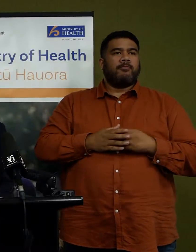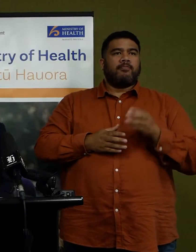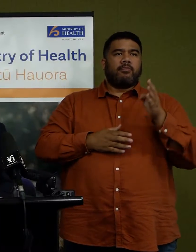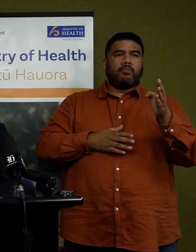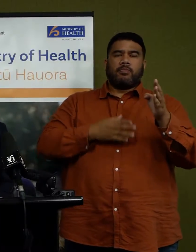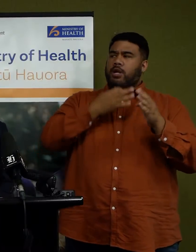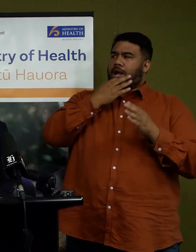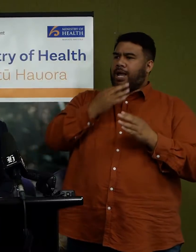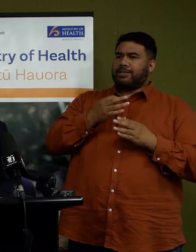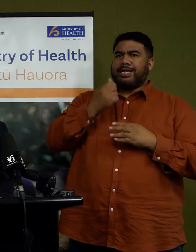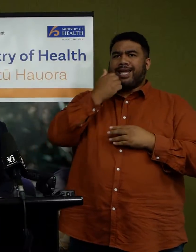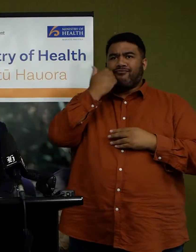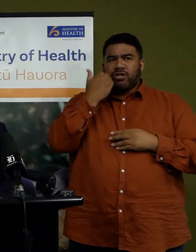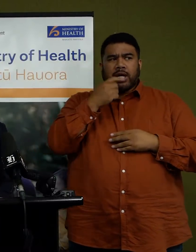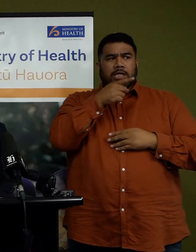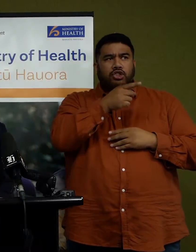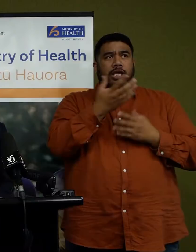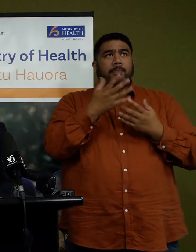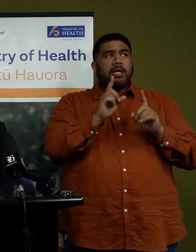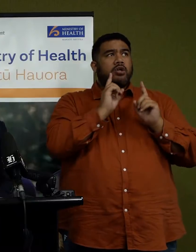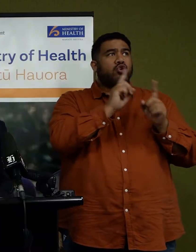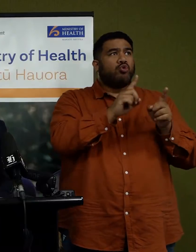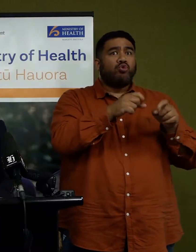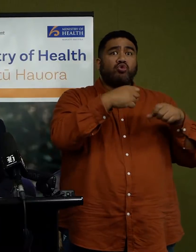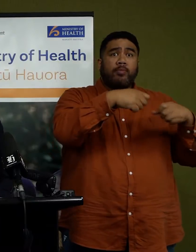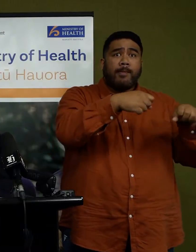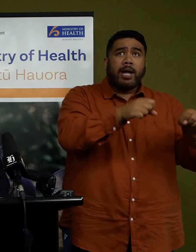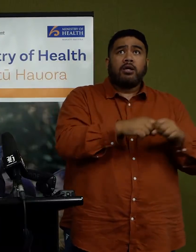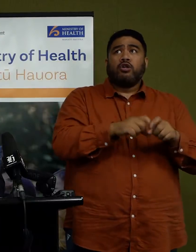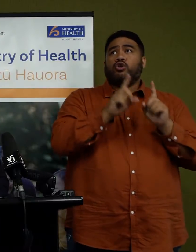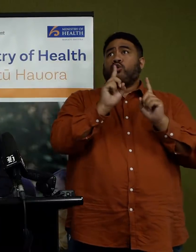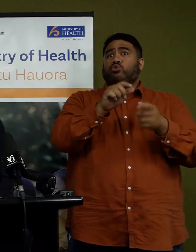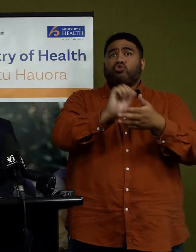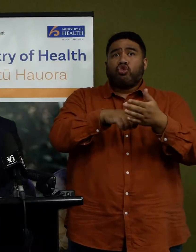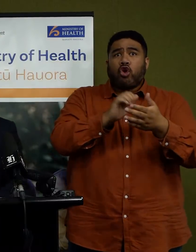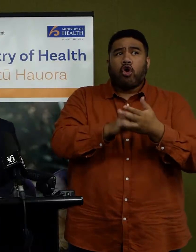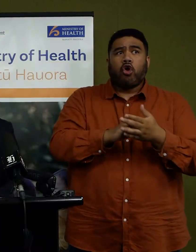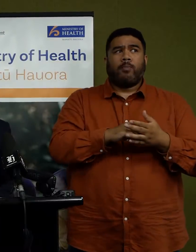like supermarkets, dairies. Are you tracing that back? Or are you . I don't have detail.